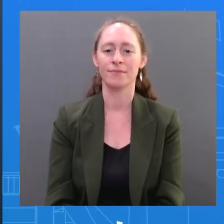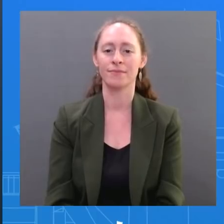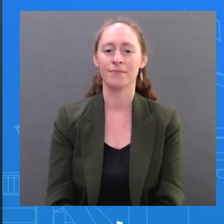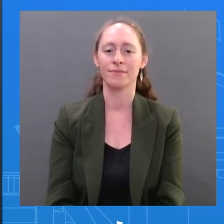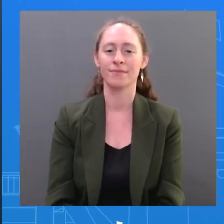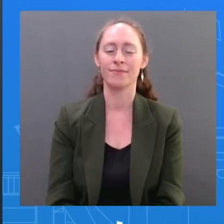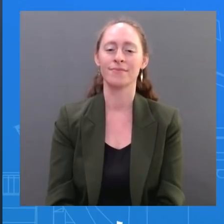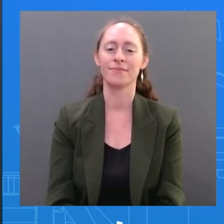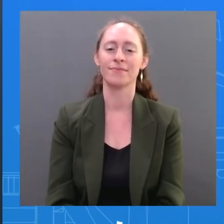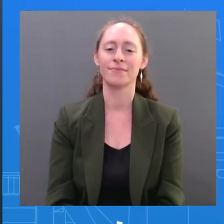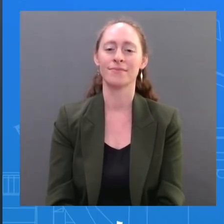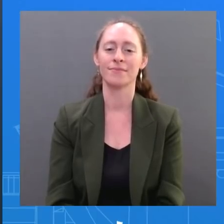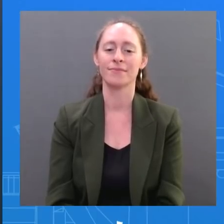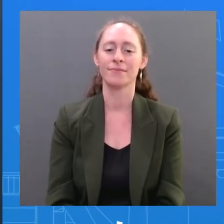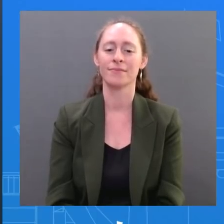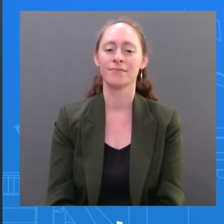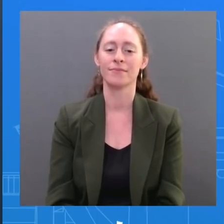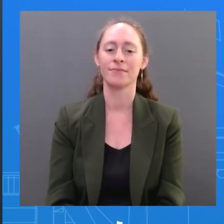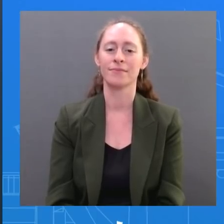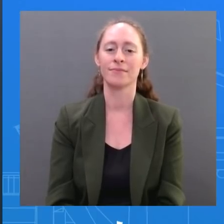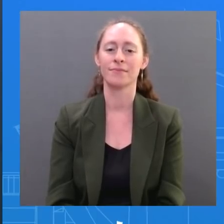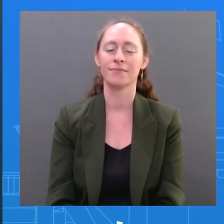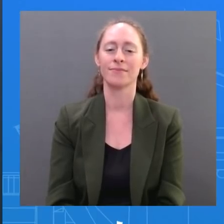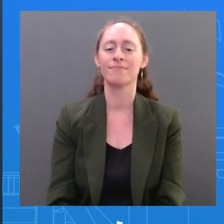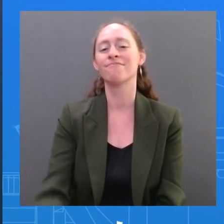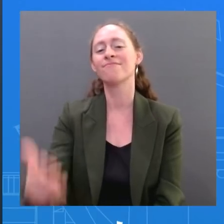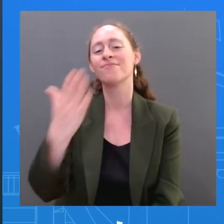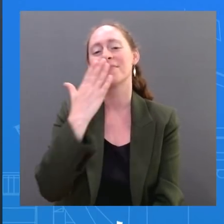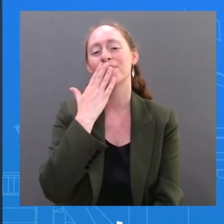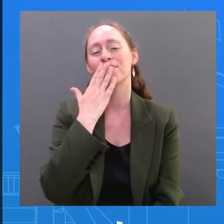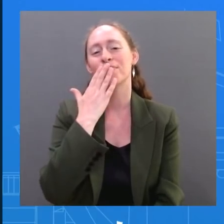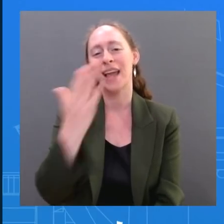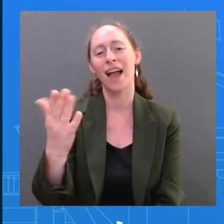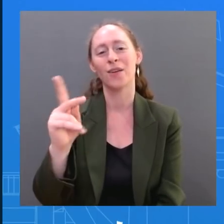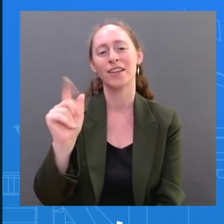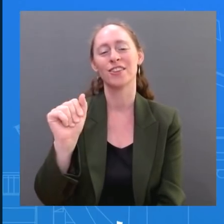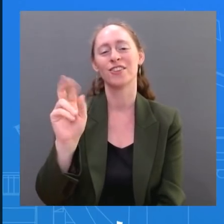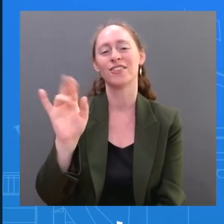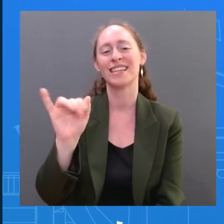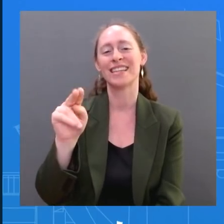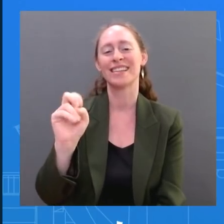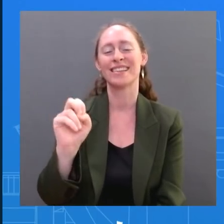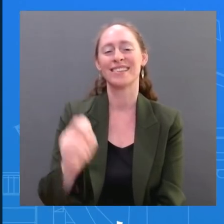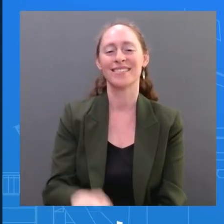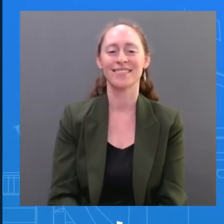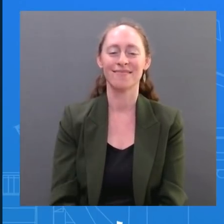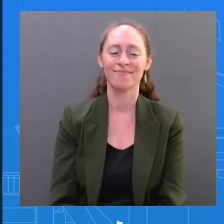Thanks, Karine, for having me today. As you said, when the final decision was issued,